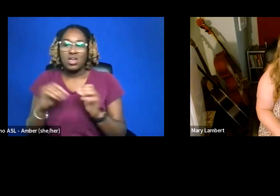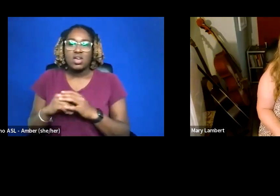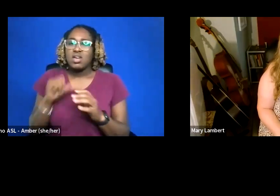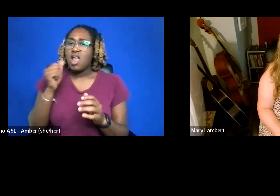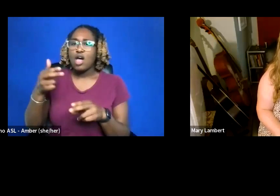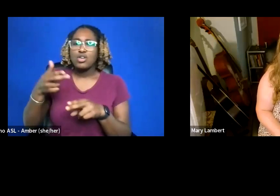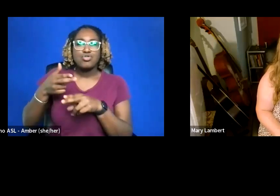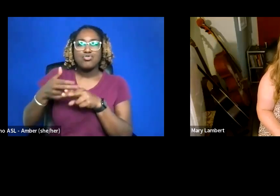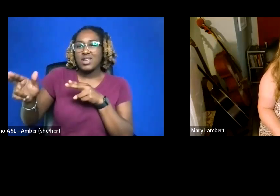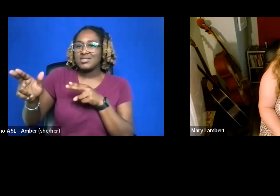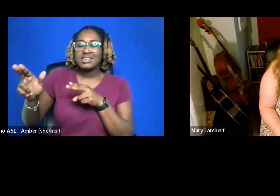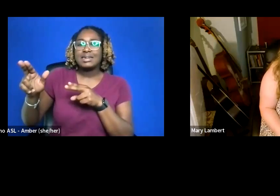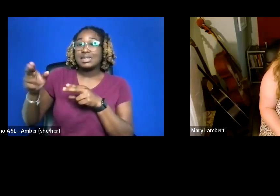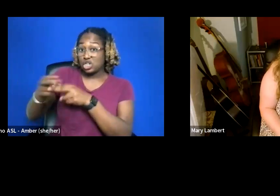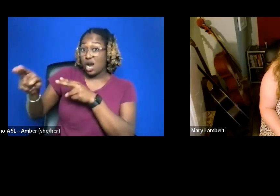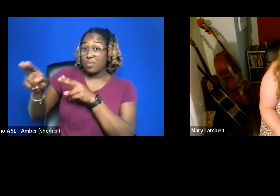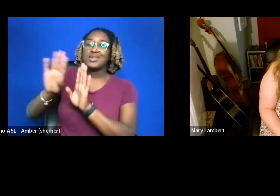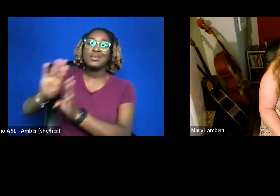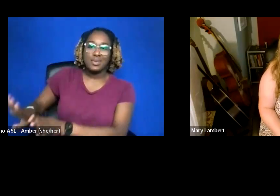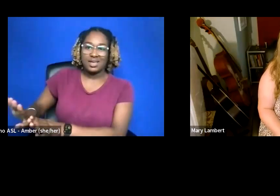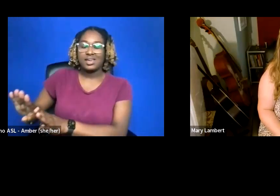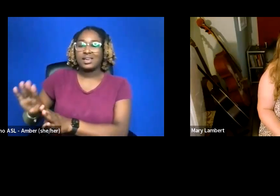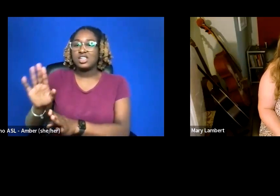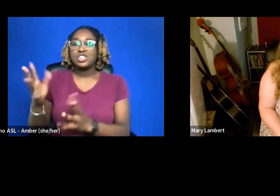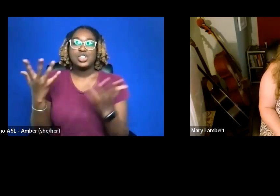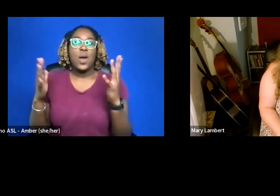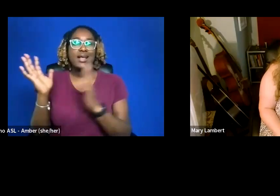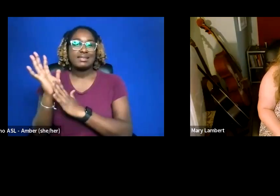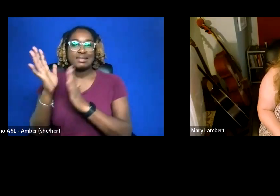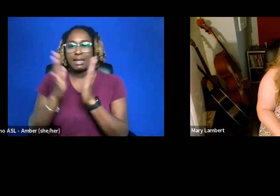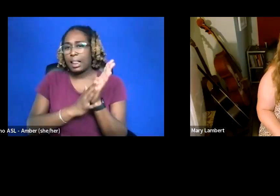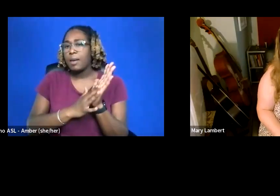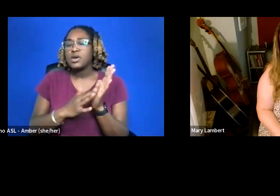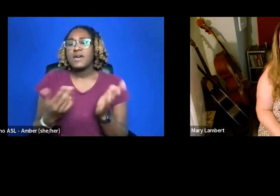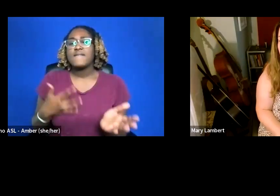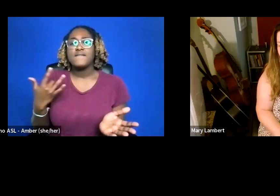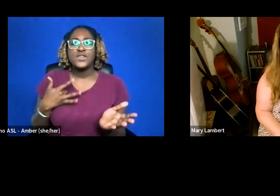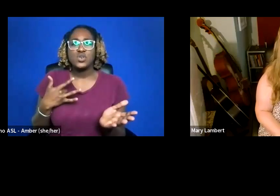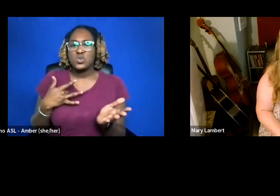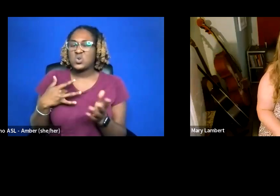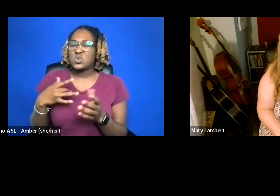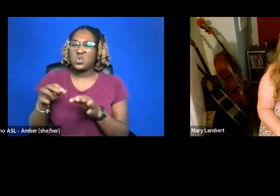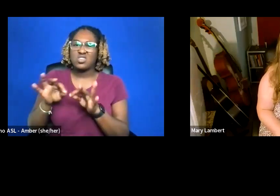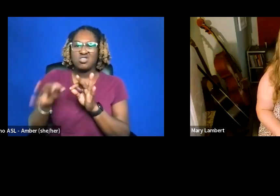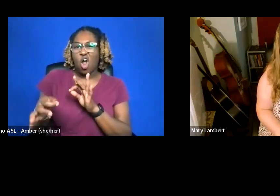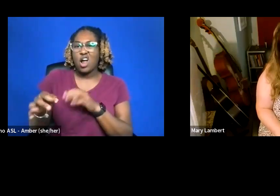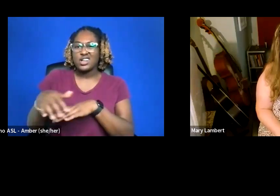Put the sharpness back, lay your hands flat and feel the surface of scarred skin. I touched a tree with charred limbs.